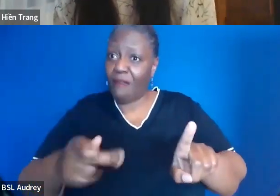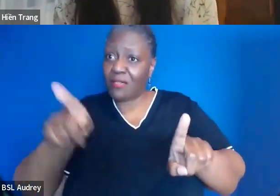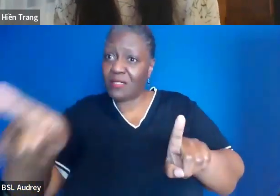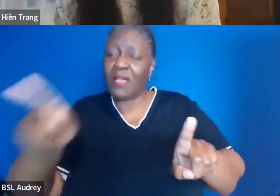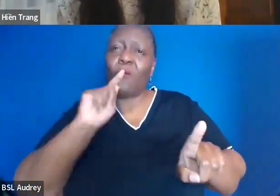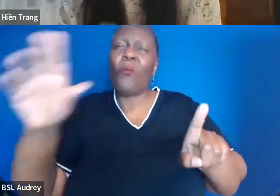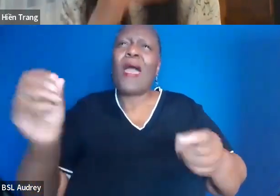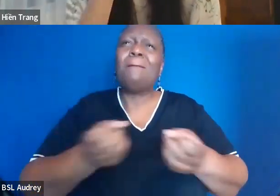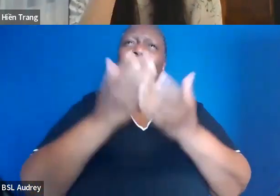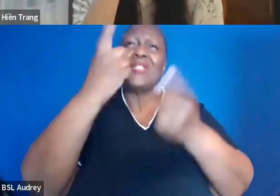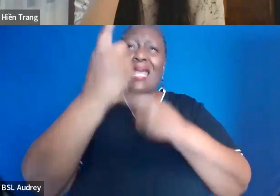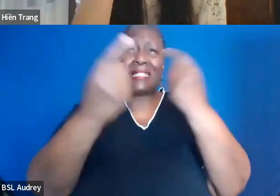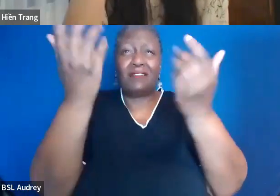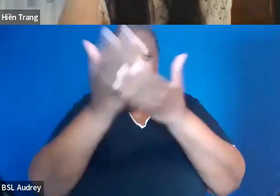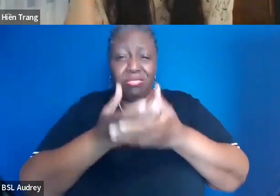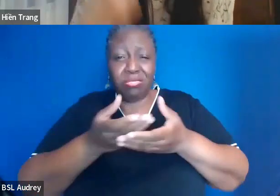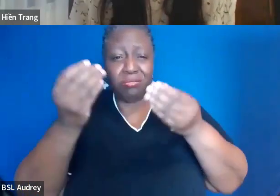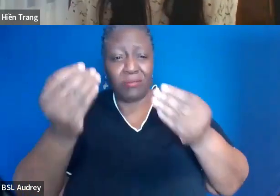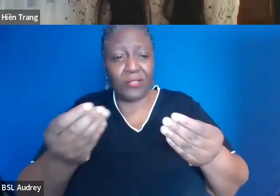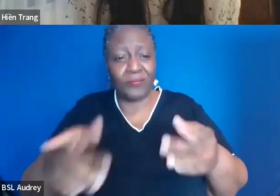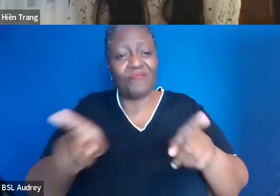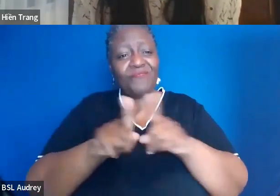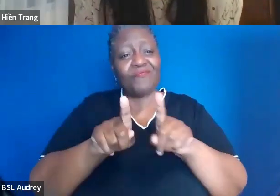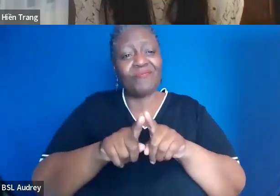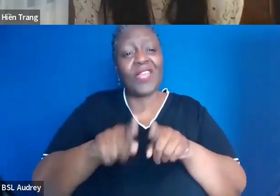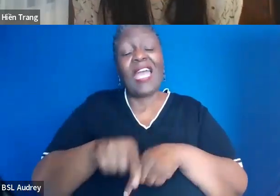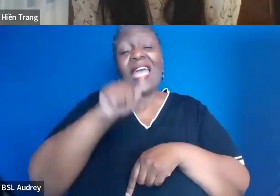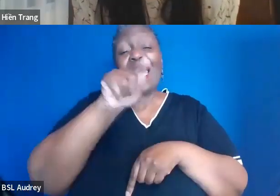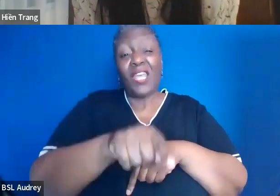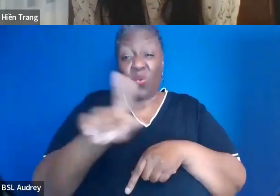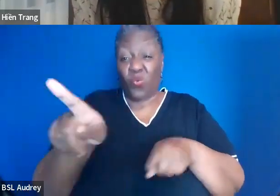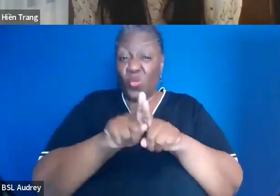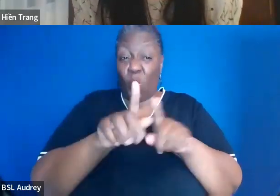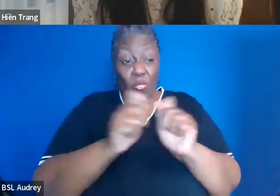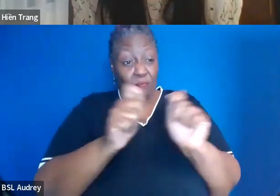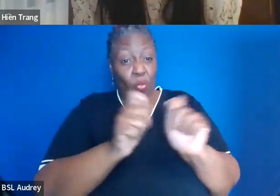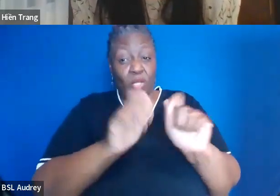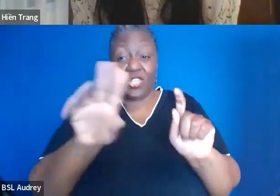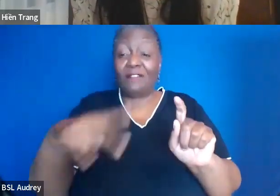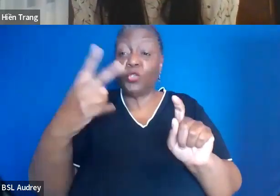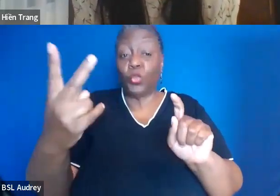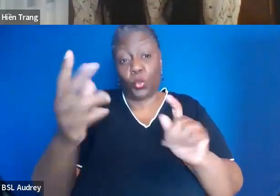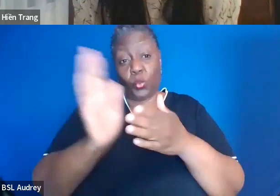decaying and in our Vietnam Focus issue Hiền Trang contributed uh two poems that she self-translated